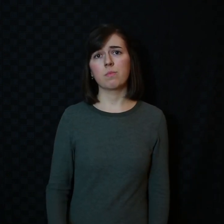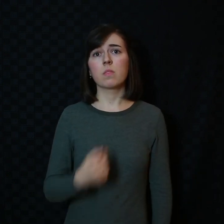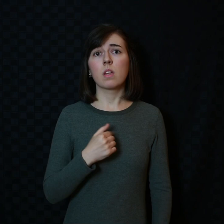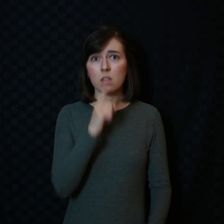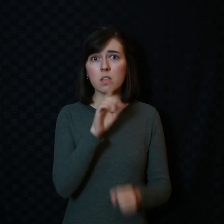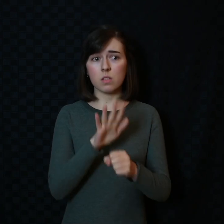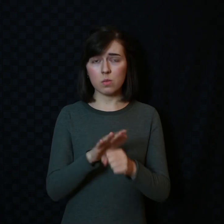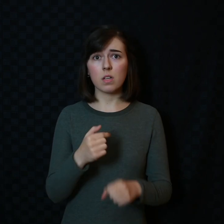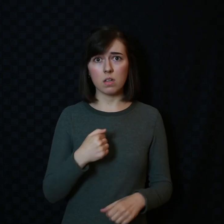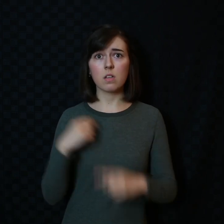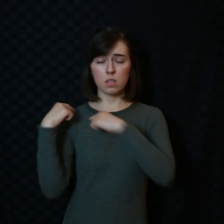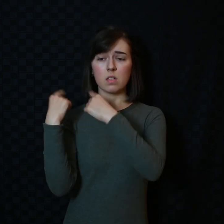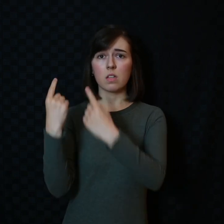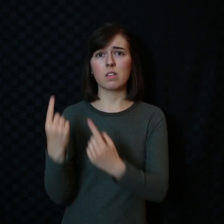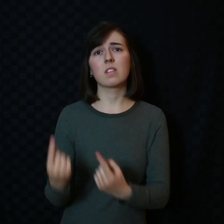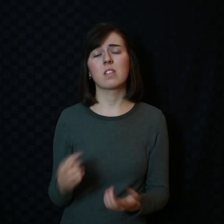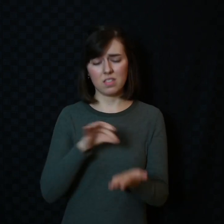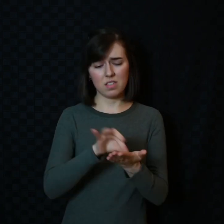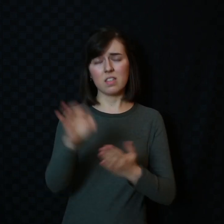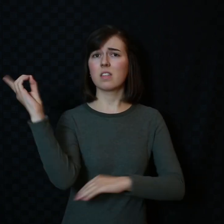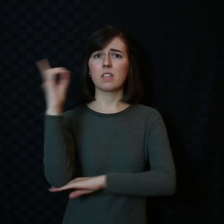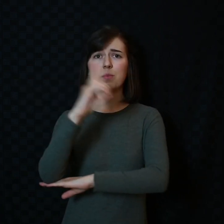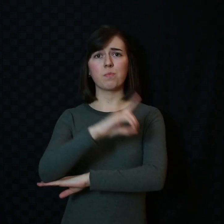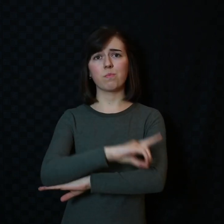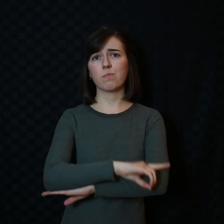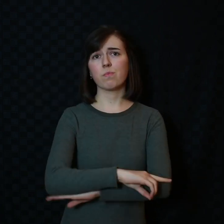I promise I have-been count day